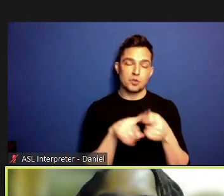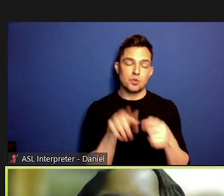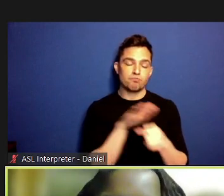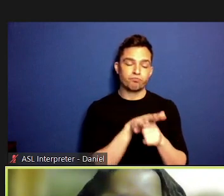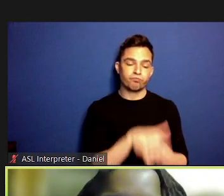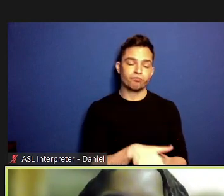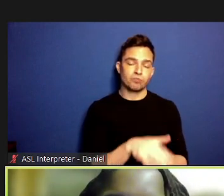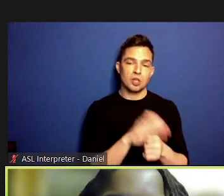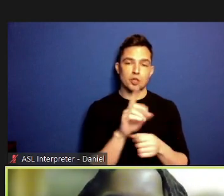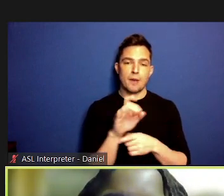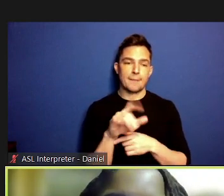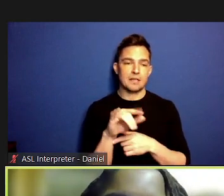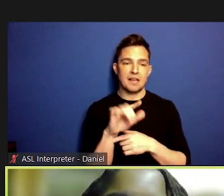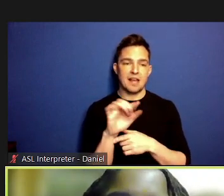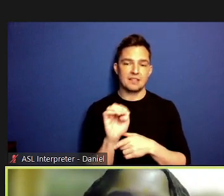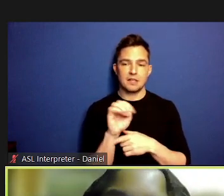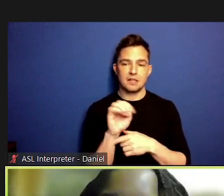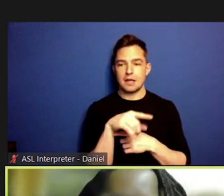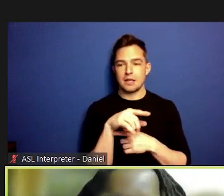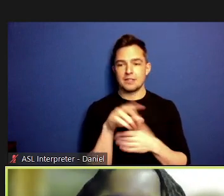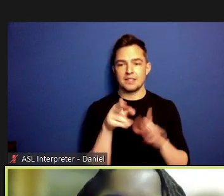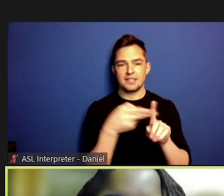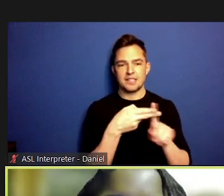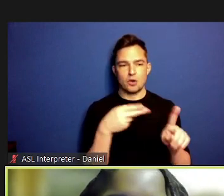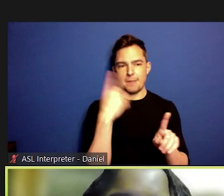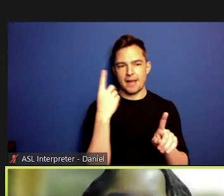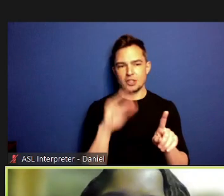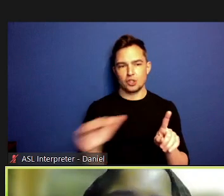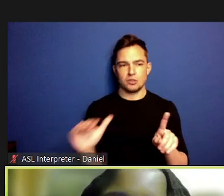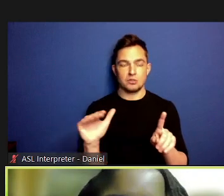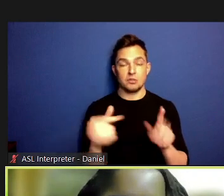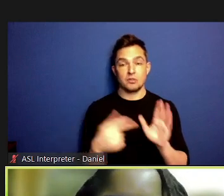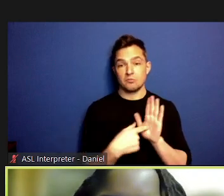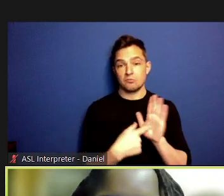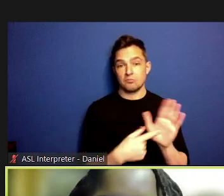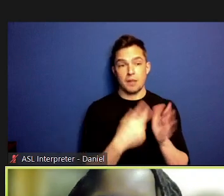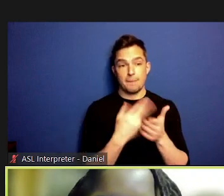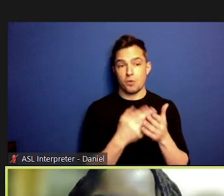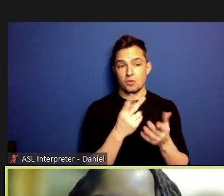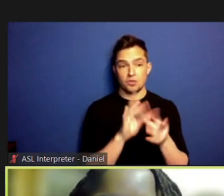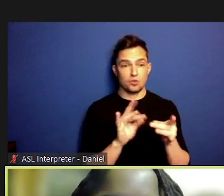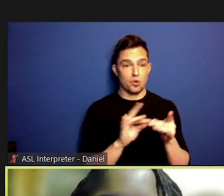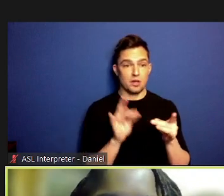and stereotype black children. As reflected honestly, in both of the stories that I presented.